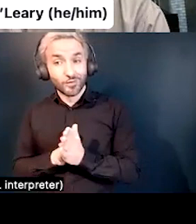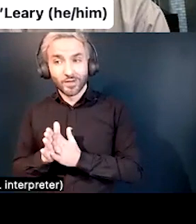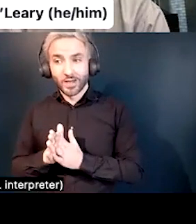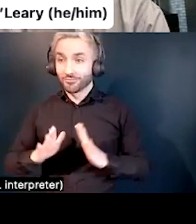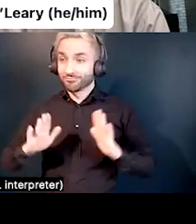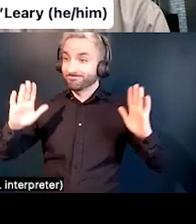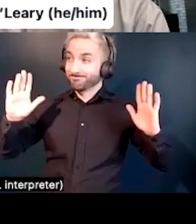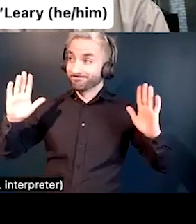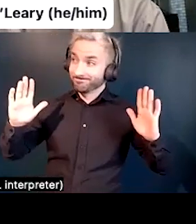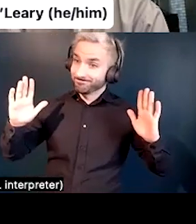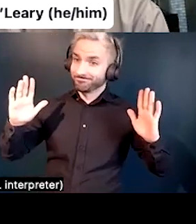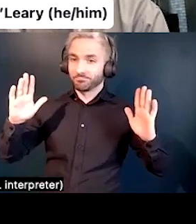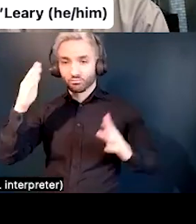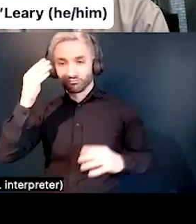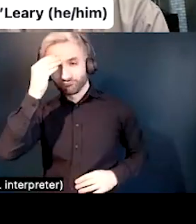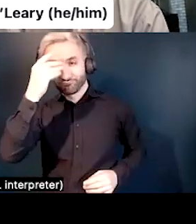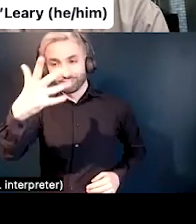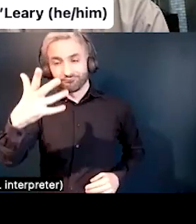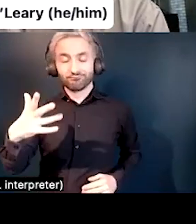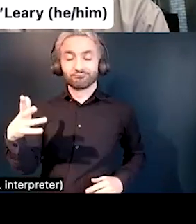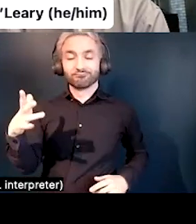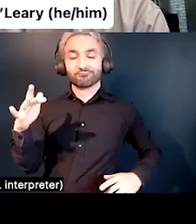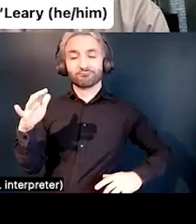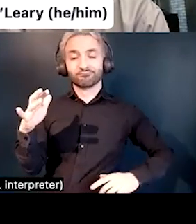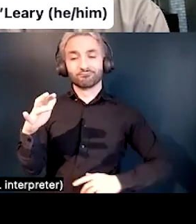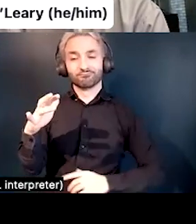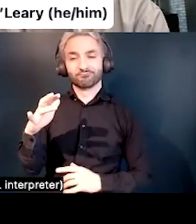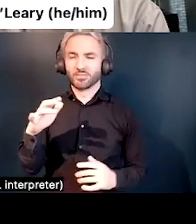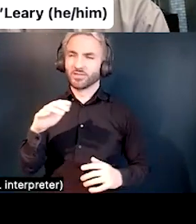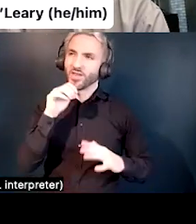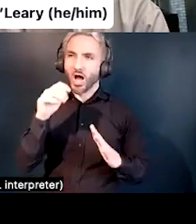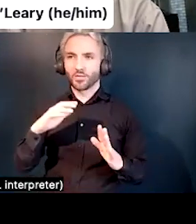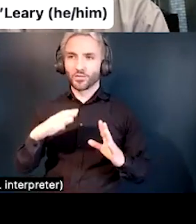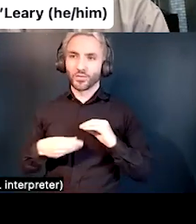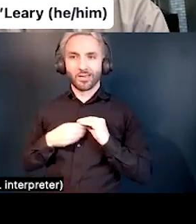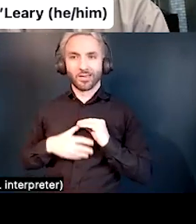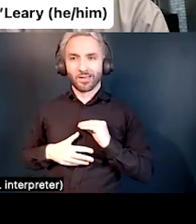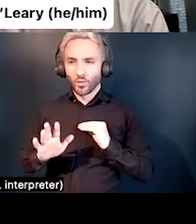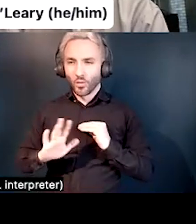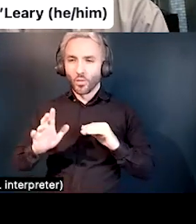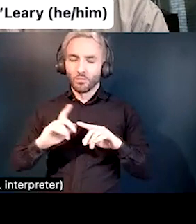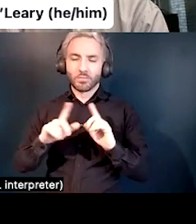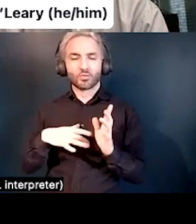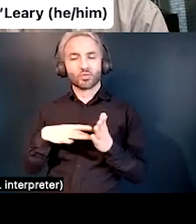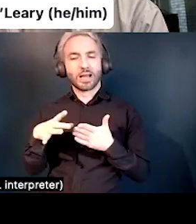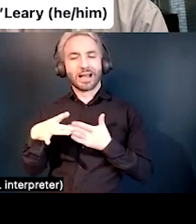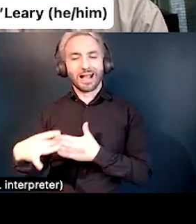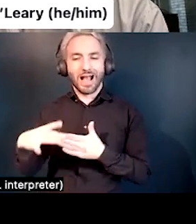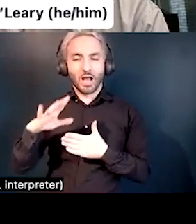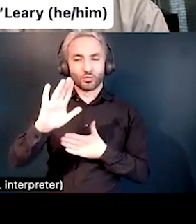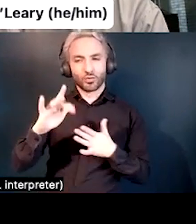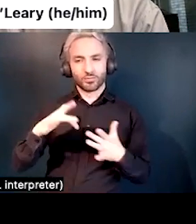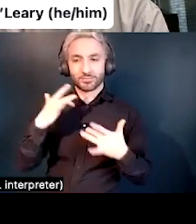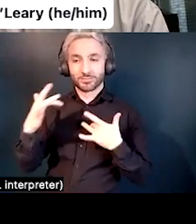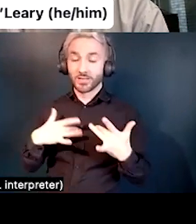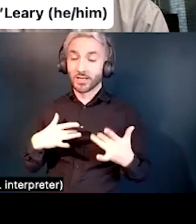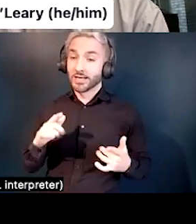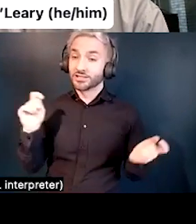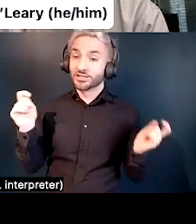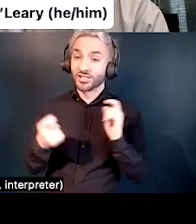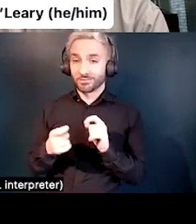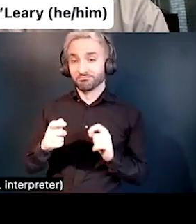a few things, not to temper your enthusiasm, but to guide it. Change takes time. And supply chain